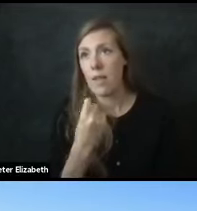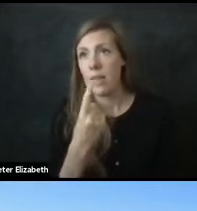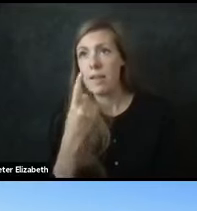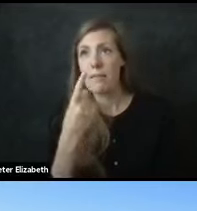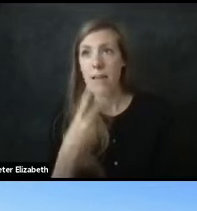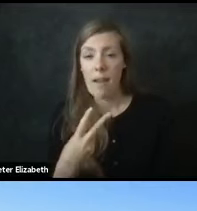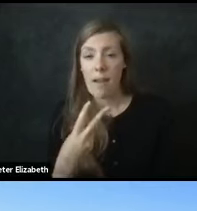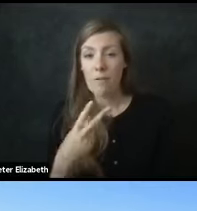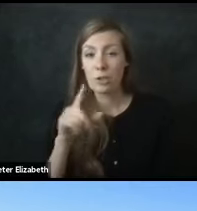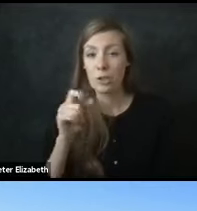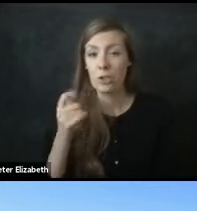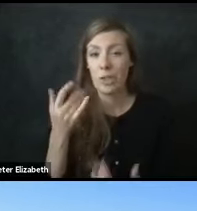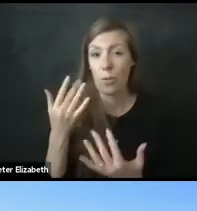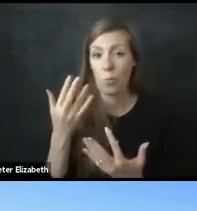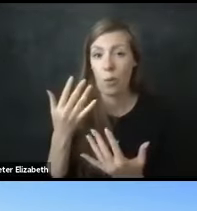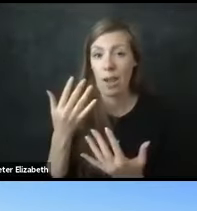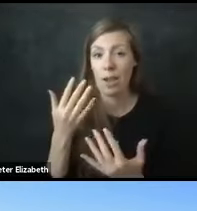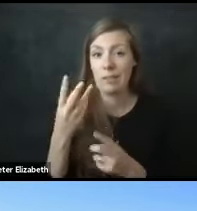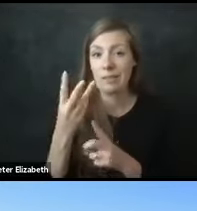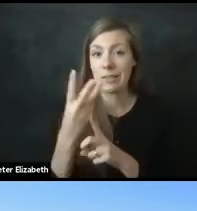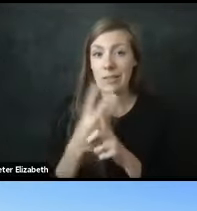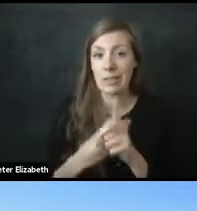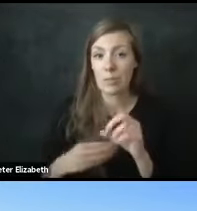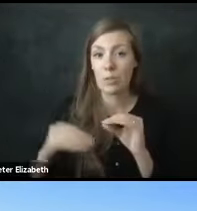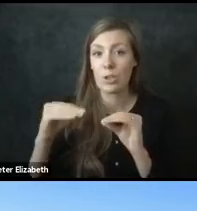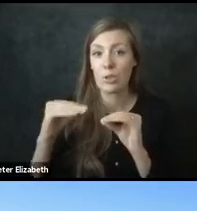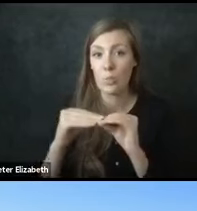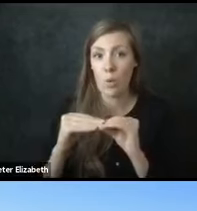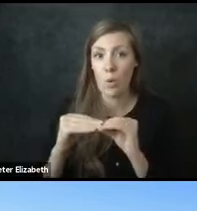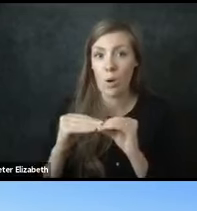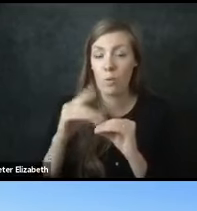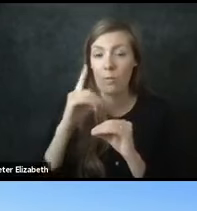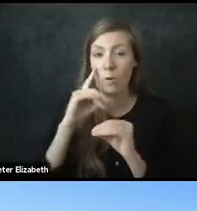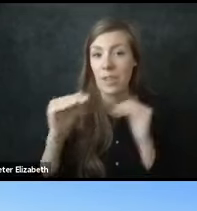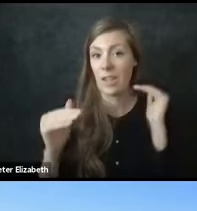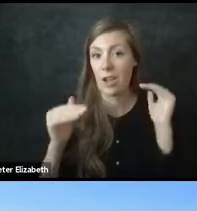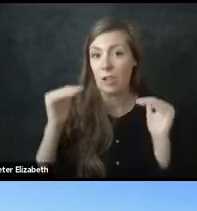Should they wait six more months to get the adult version of the